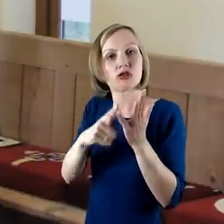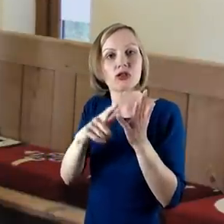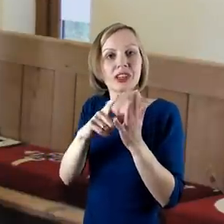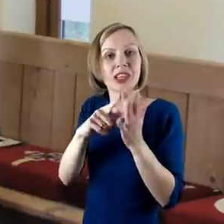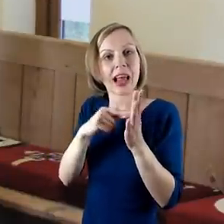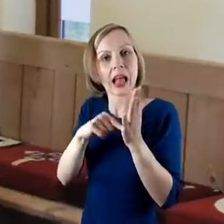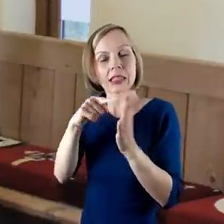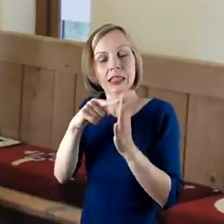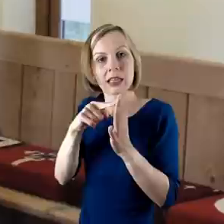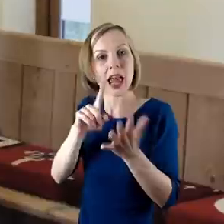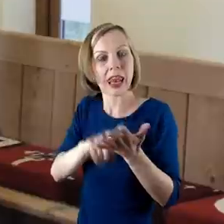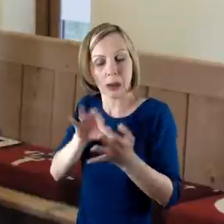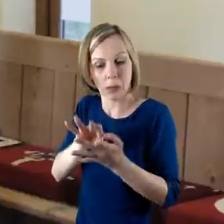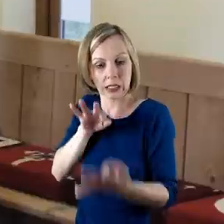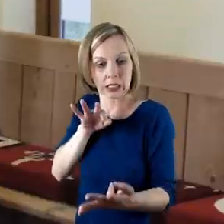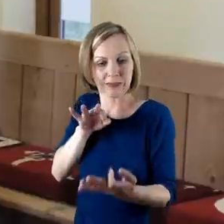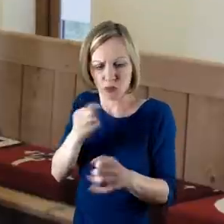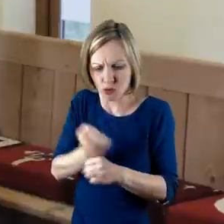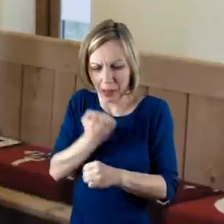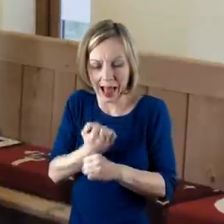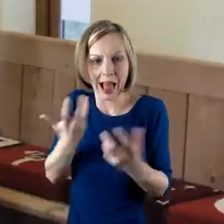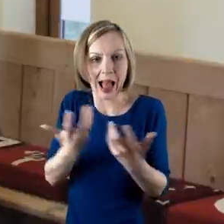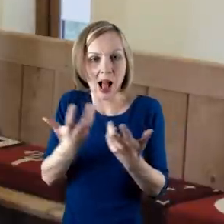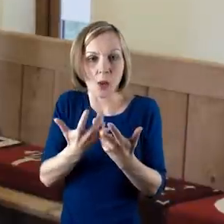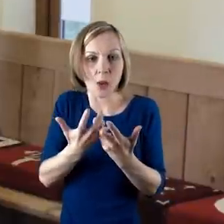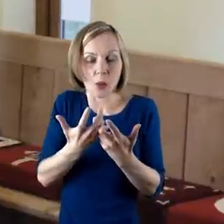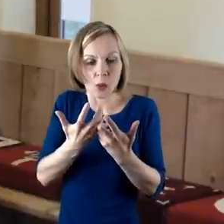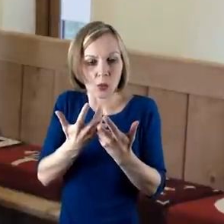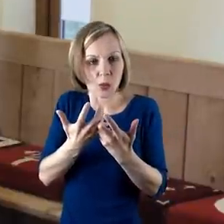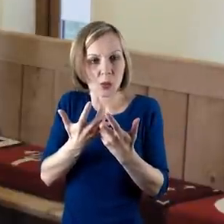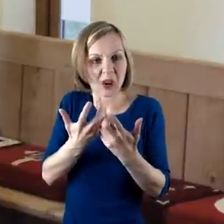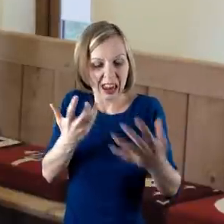make a new ligament connecting like with like.